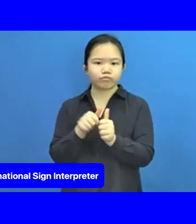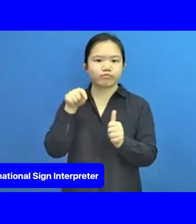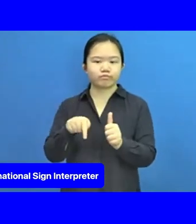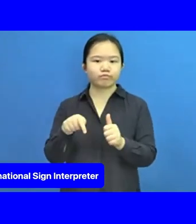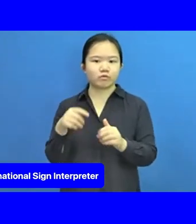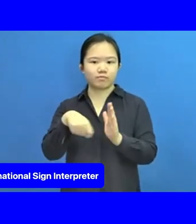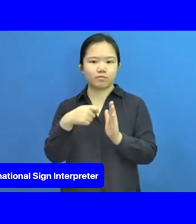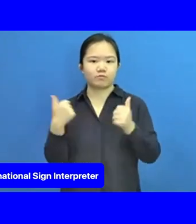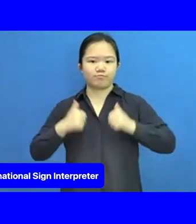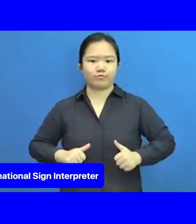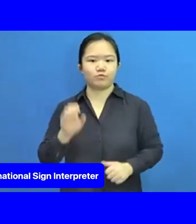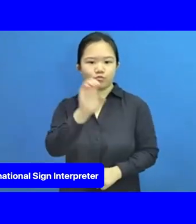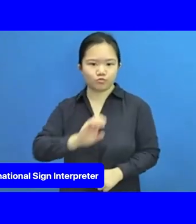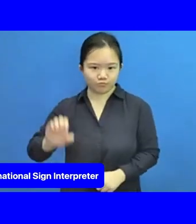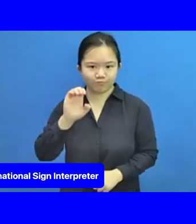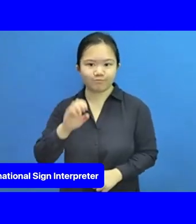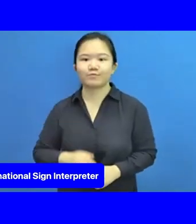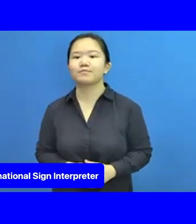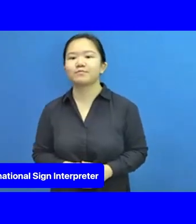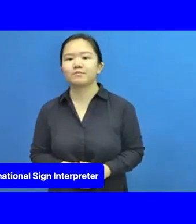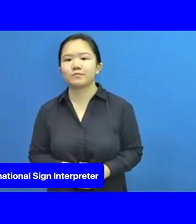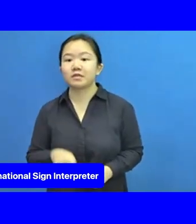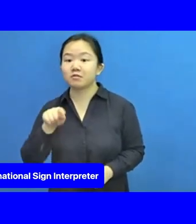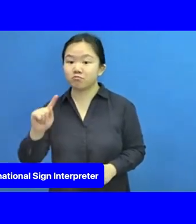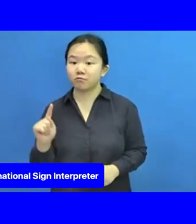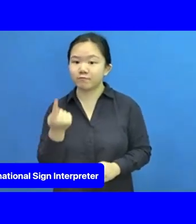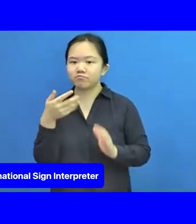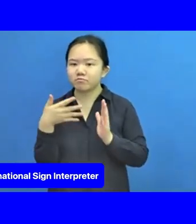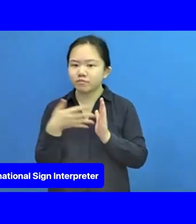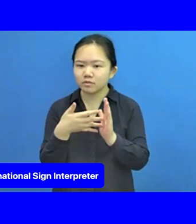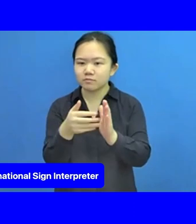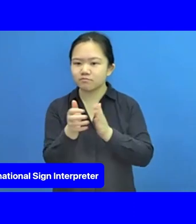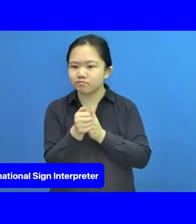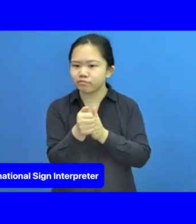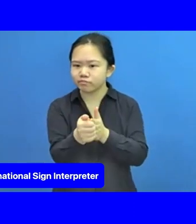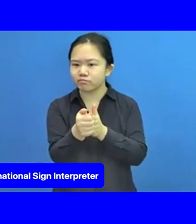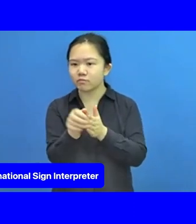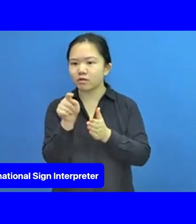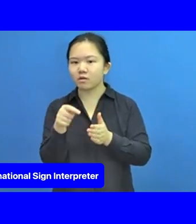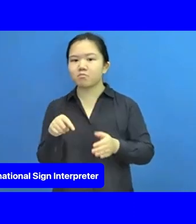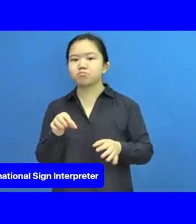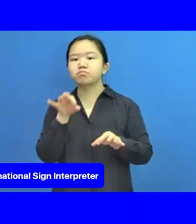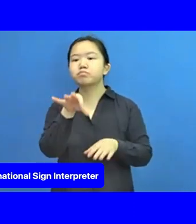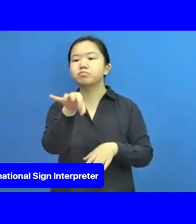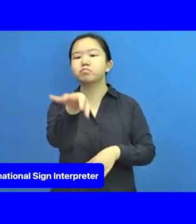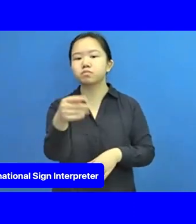with regards to ecological sustainability. With regards to a more inclusive approach towards touring